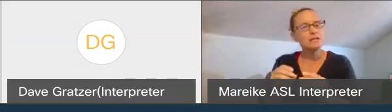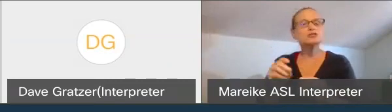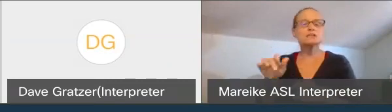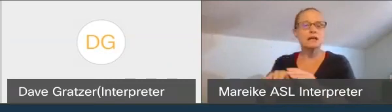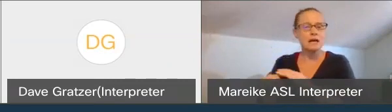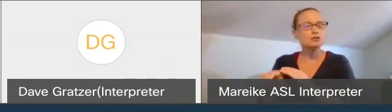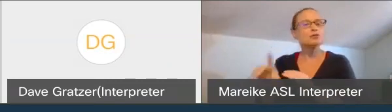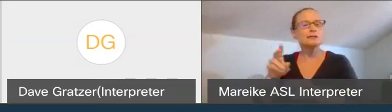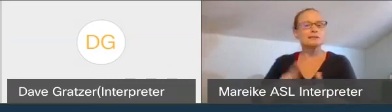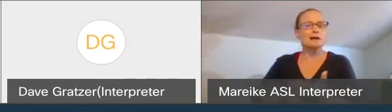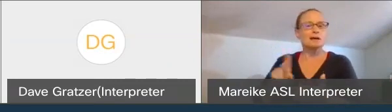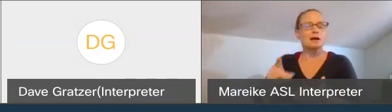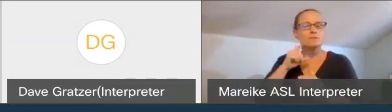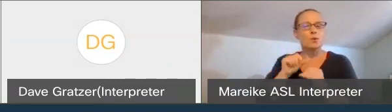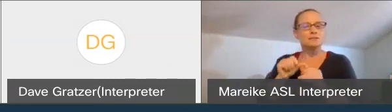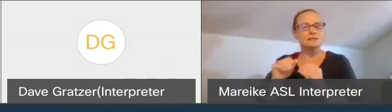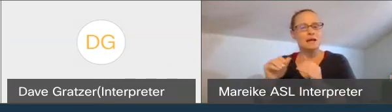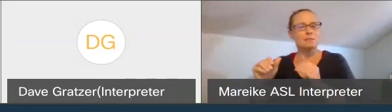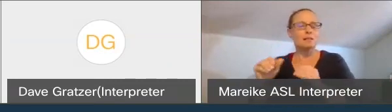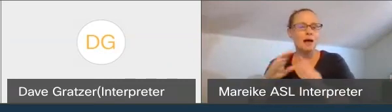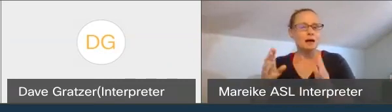and obtaining Medicaid health insurance.